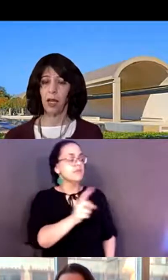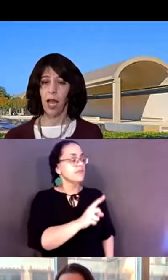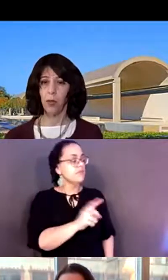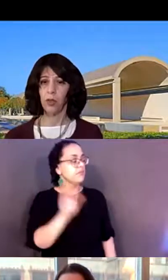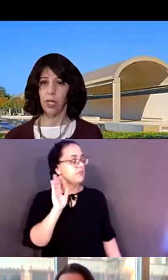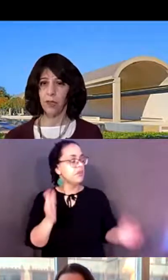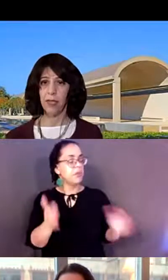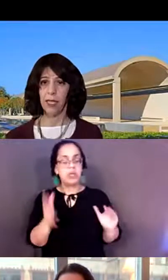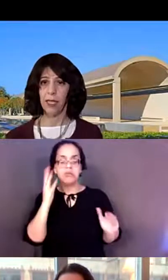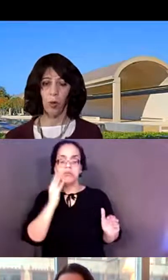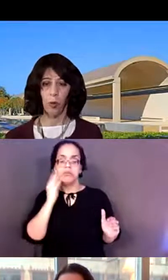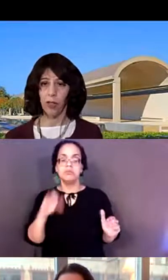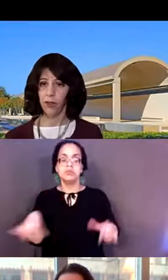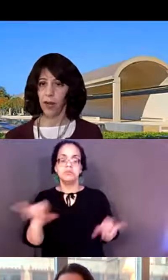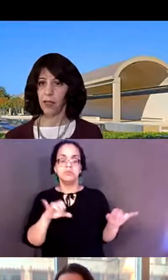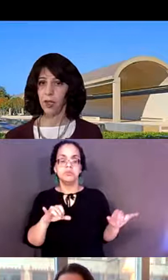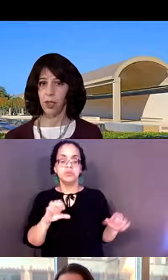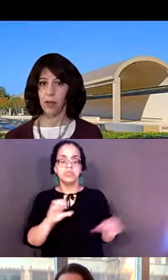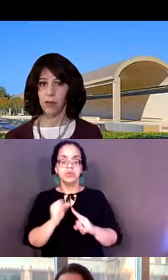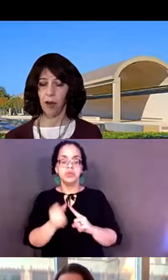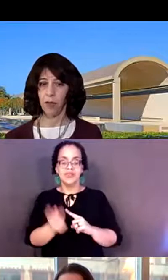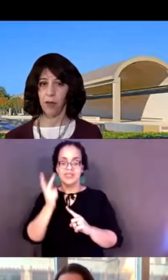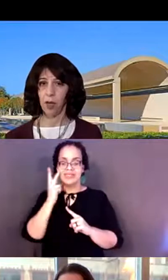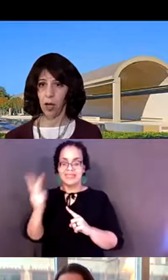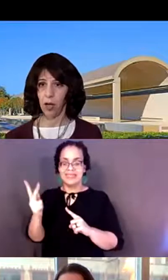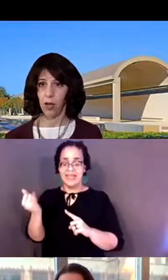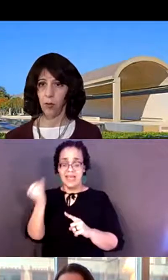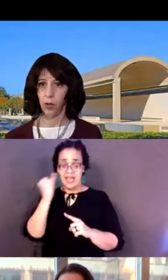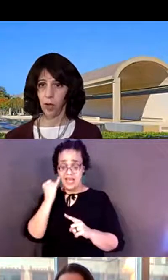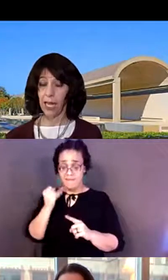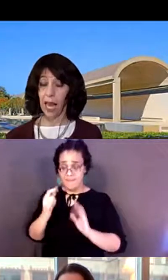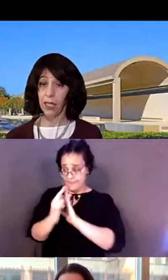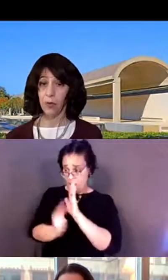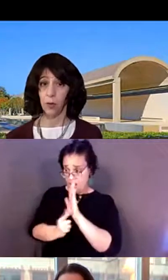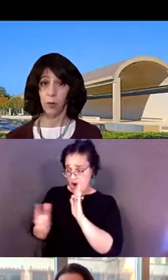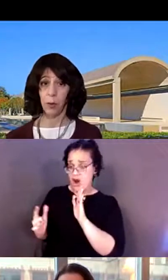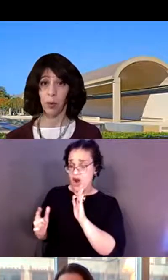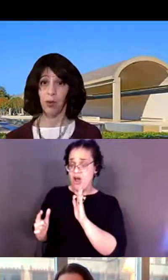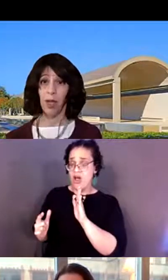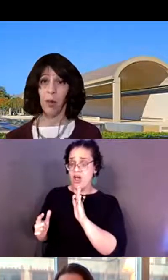and we'll look and see were there violations of the law regarding any of